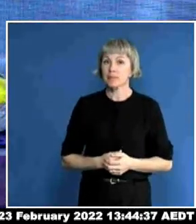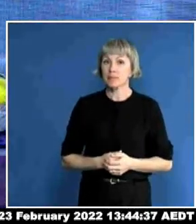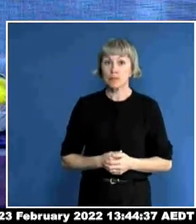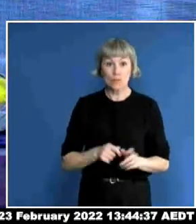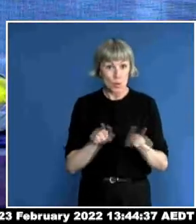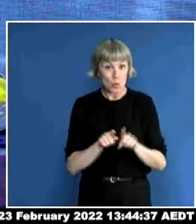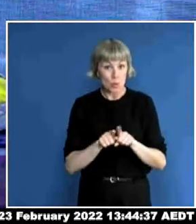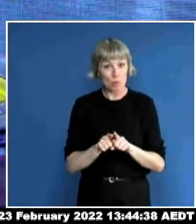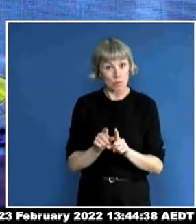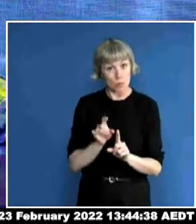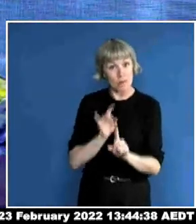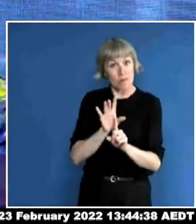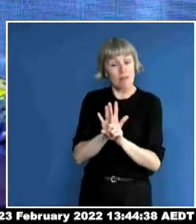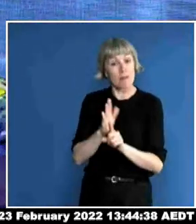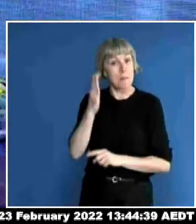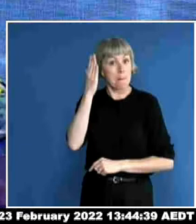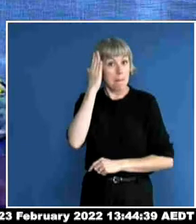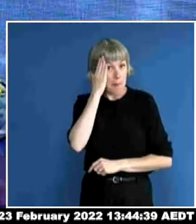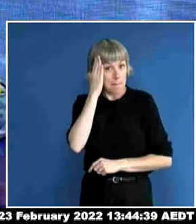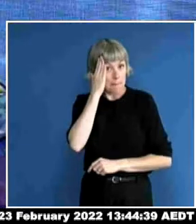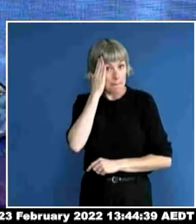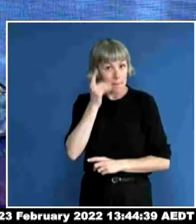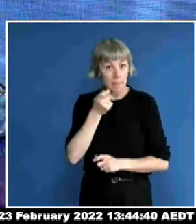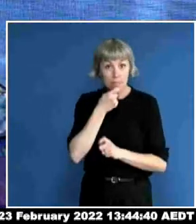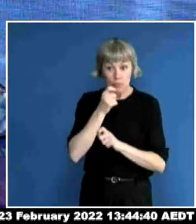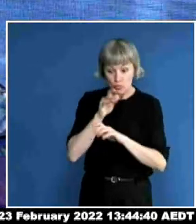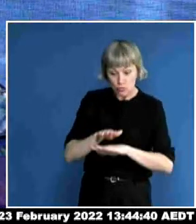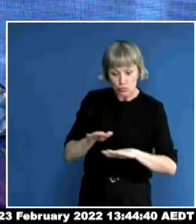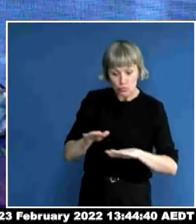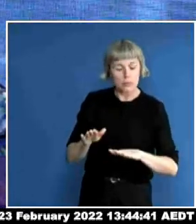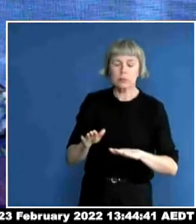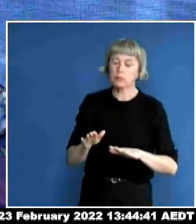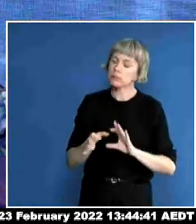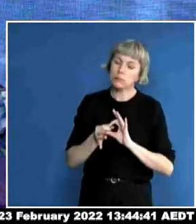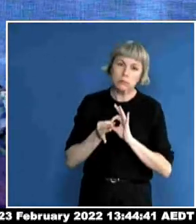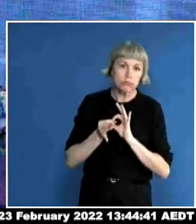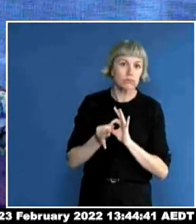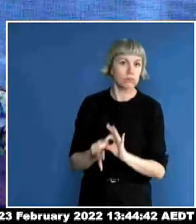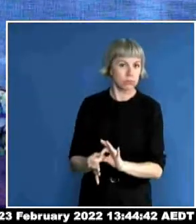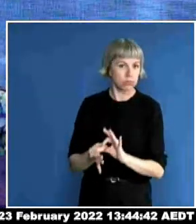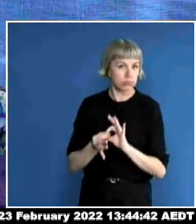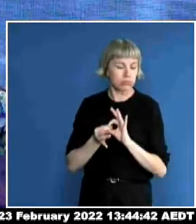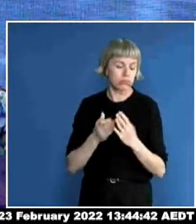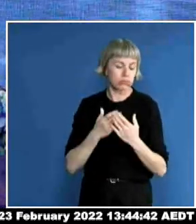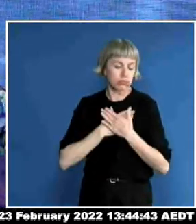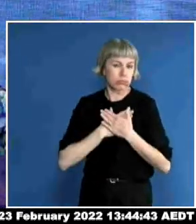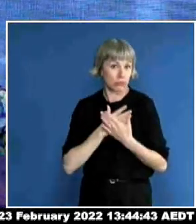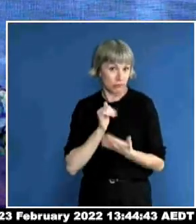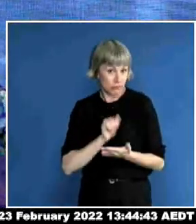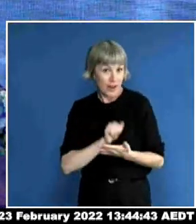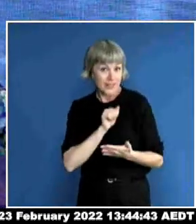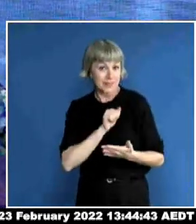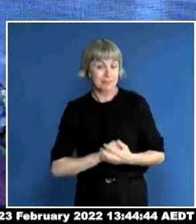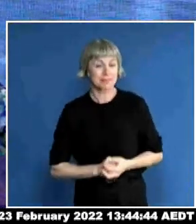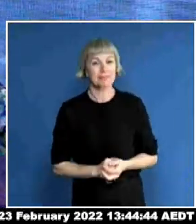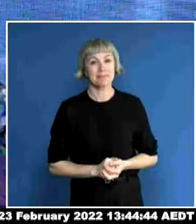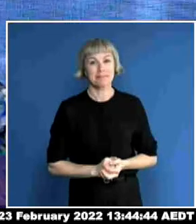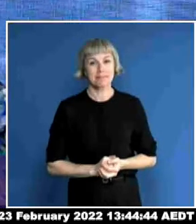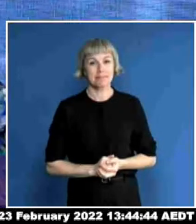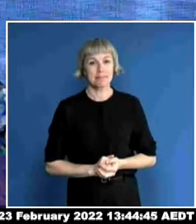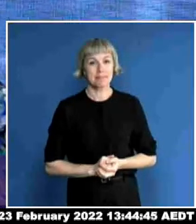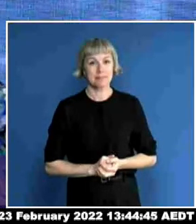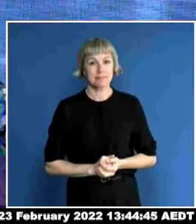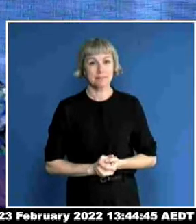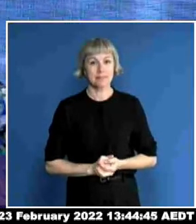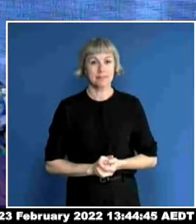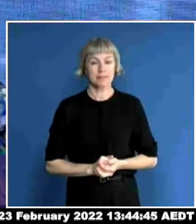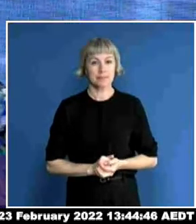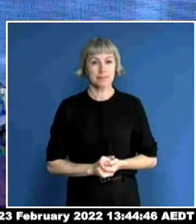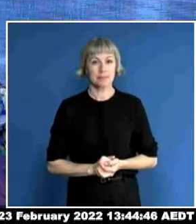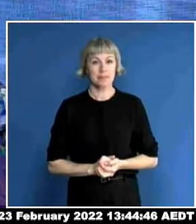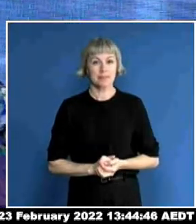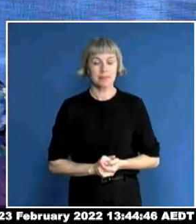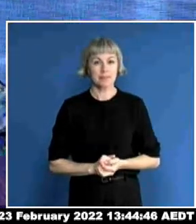everything to you. Okay. We just will take our